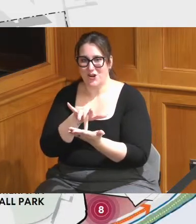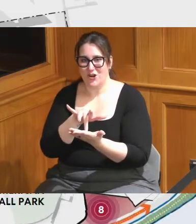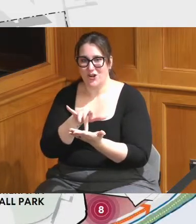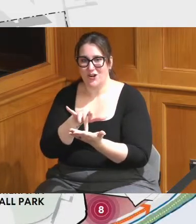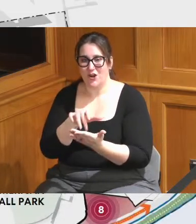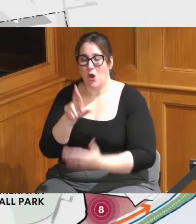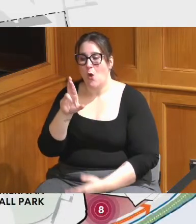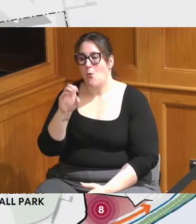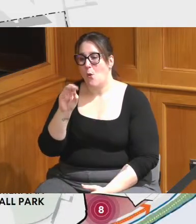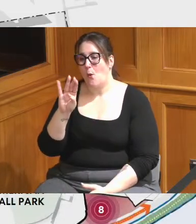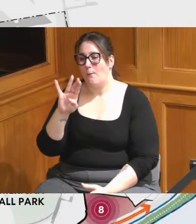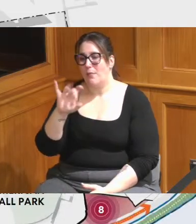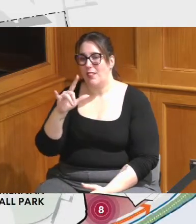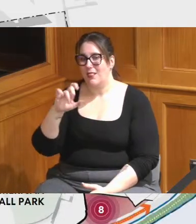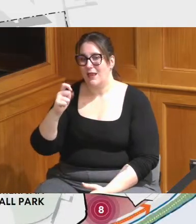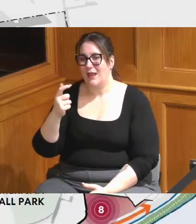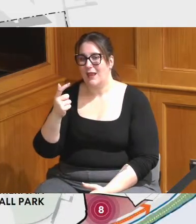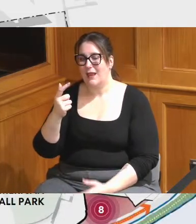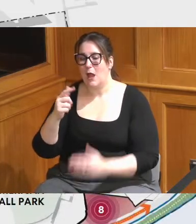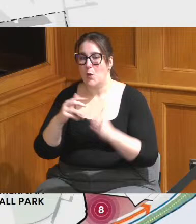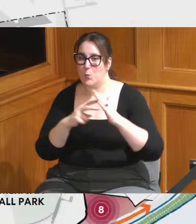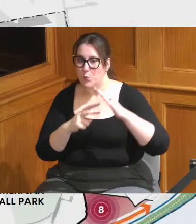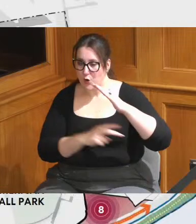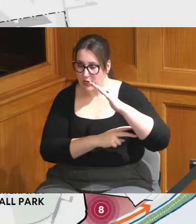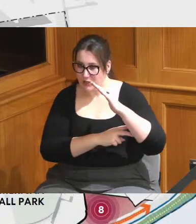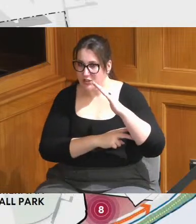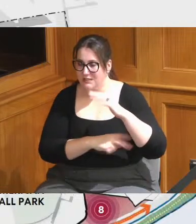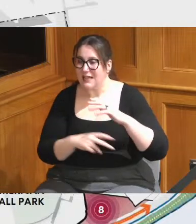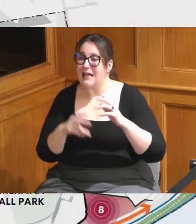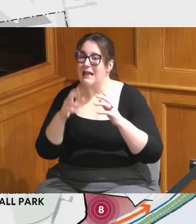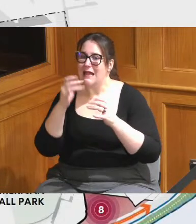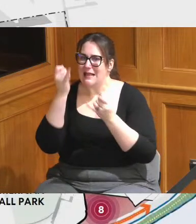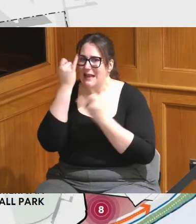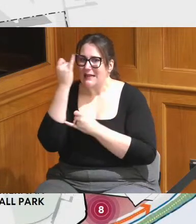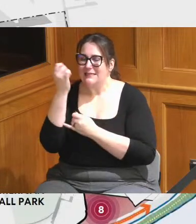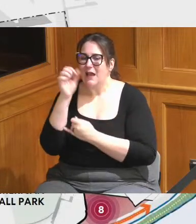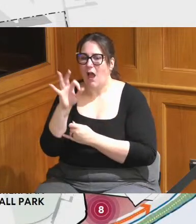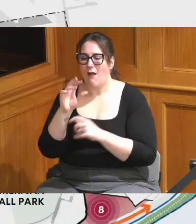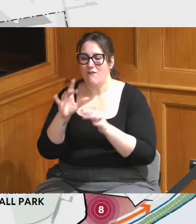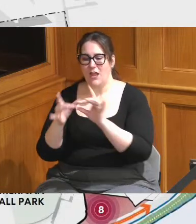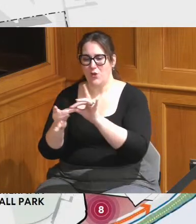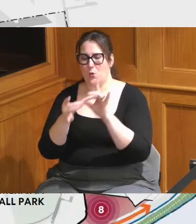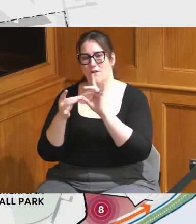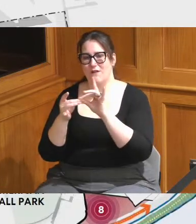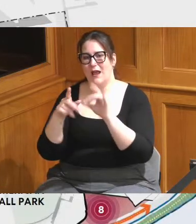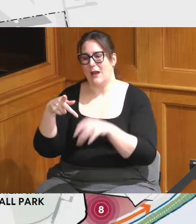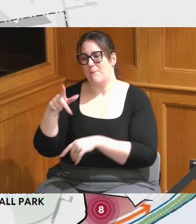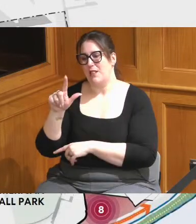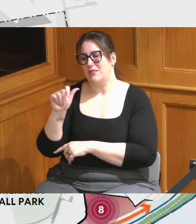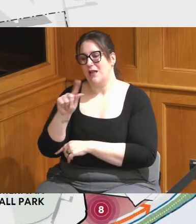Suspension Bridge. The idea of a unified plaza experience where Freedom Way would give way to